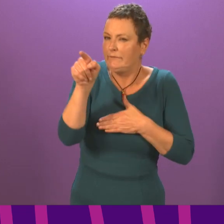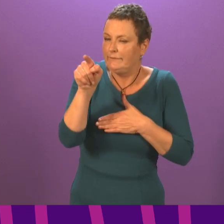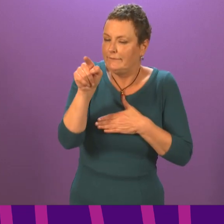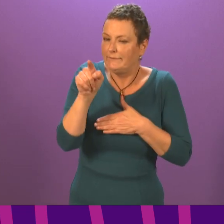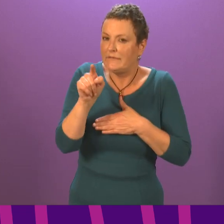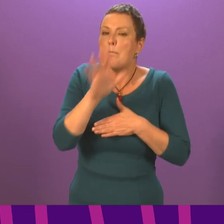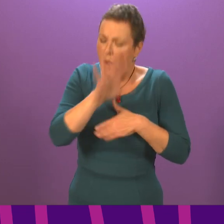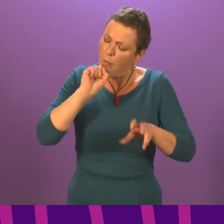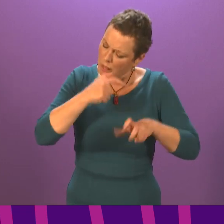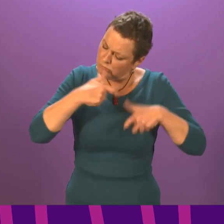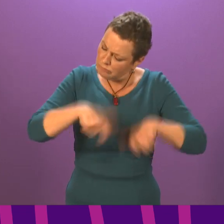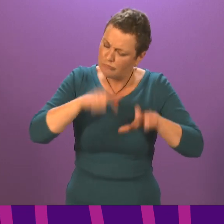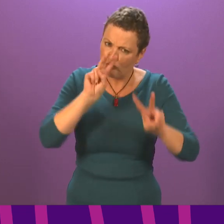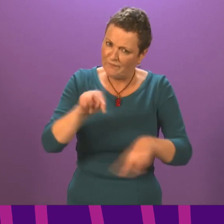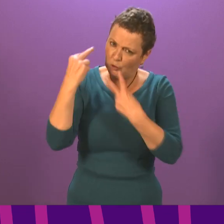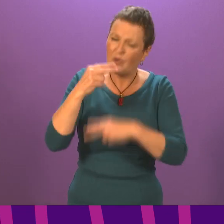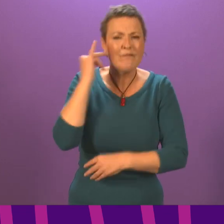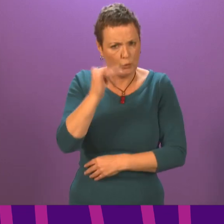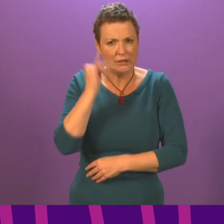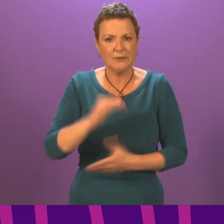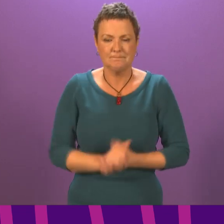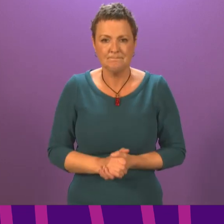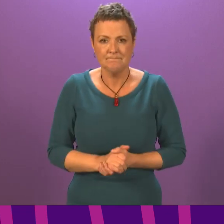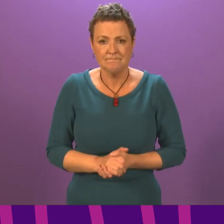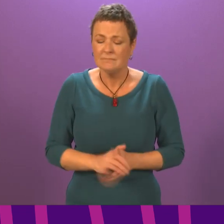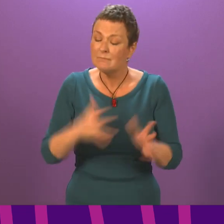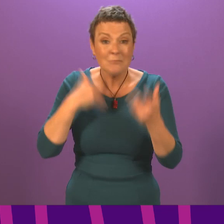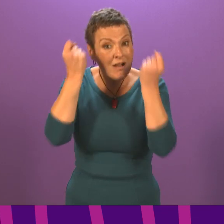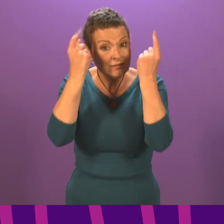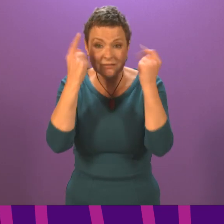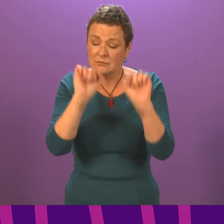We will continue to review that on an on-going basis. I understand how difficult it is. It